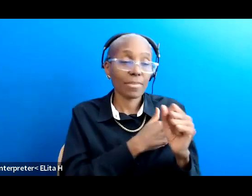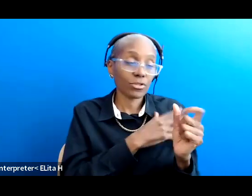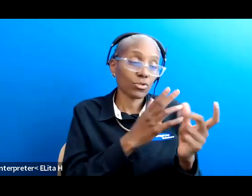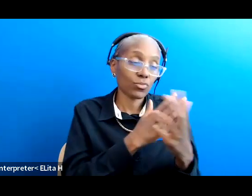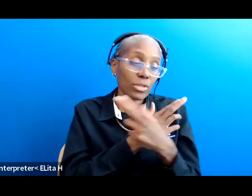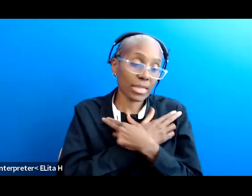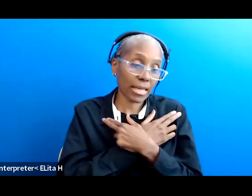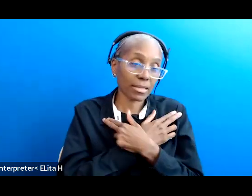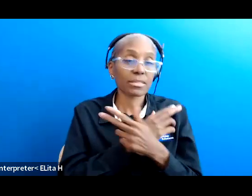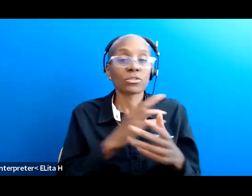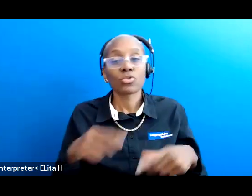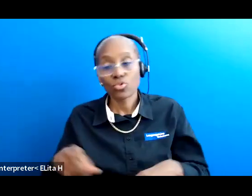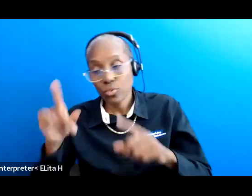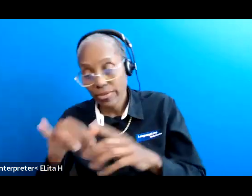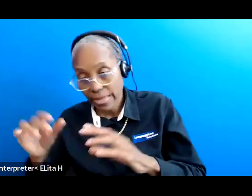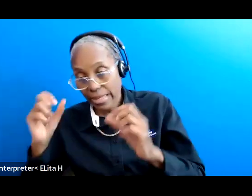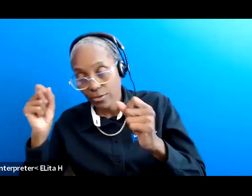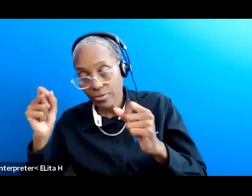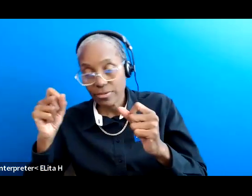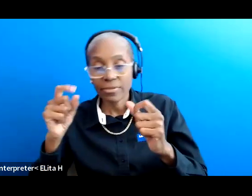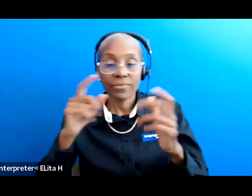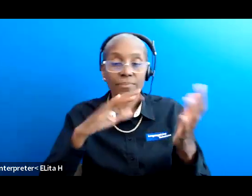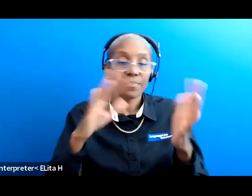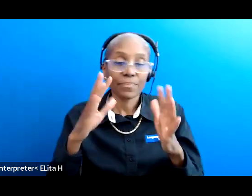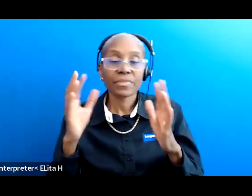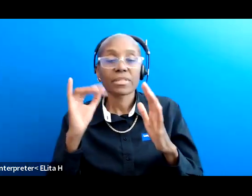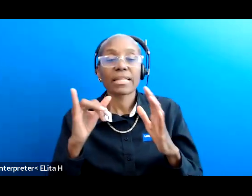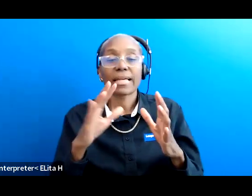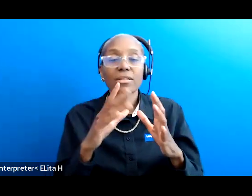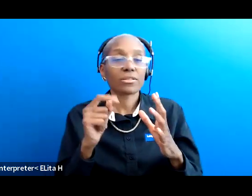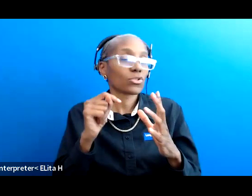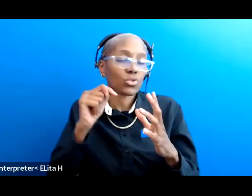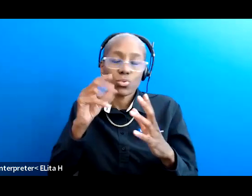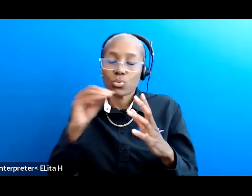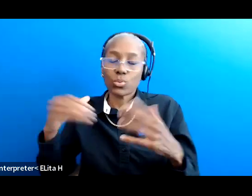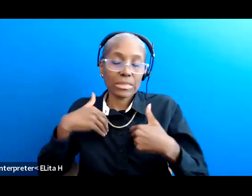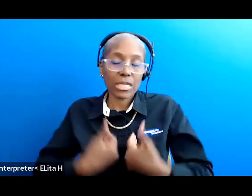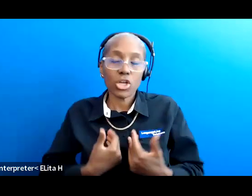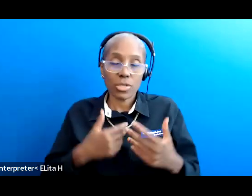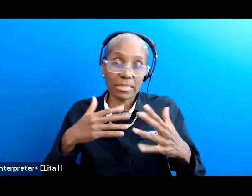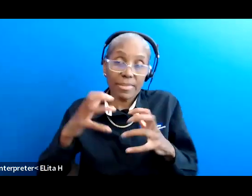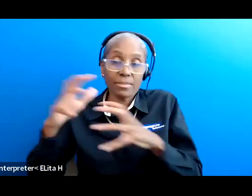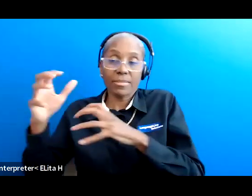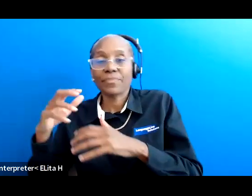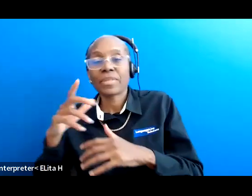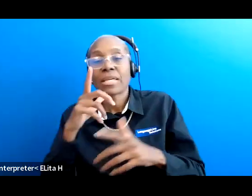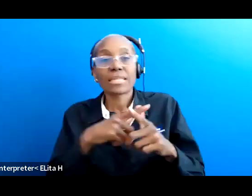doing those exercises, then the muscle will be too tired to spasm. They have to be done frequently, and then people get weary of,